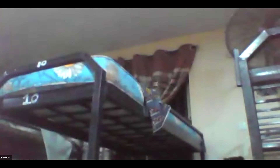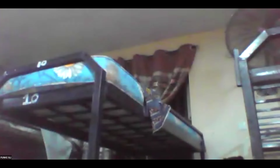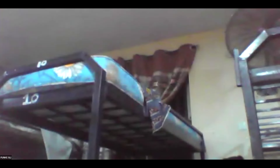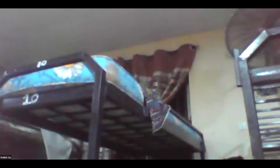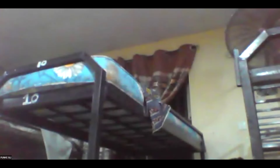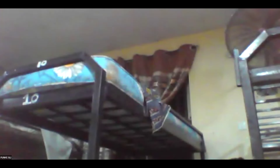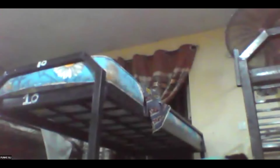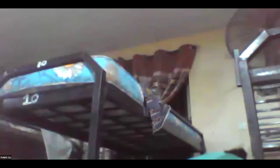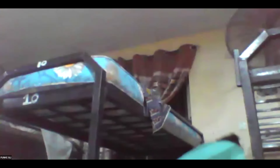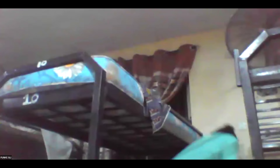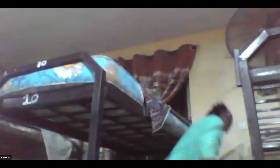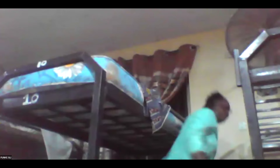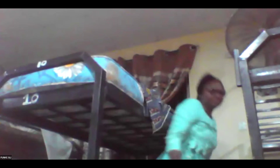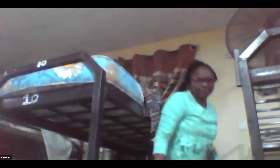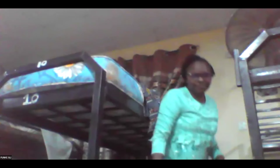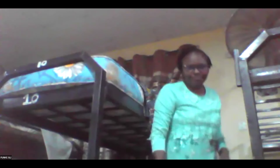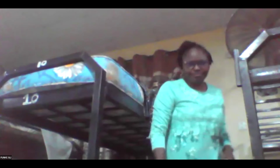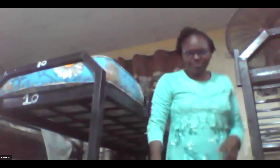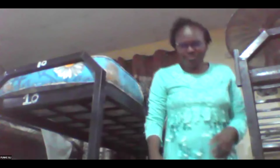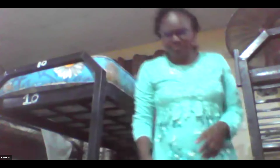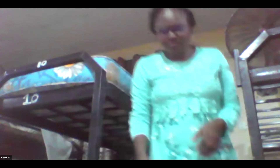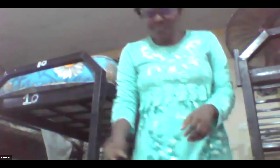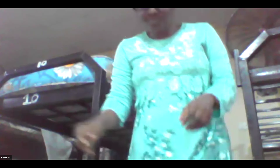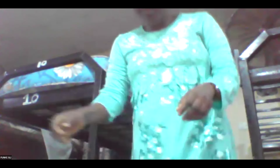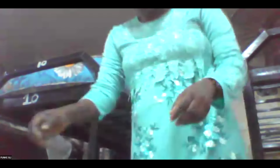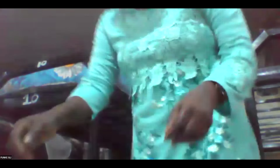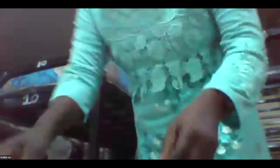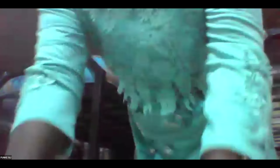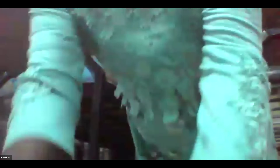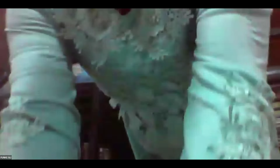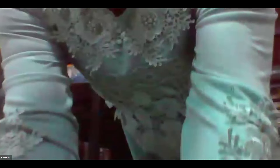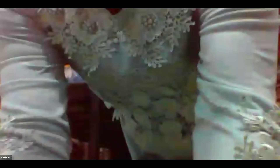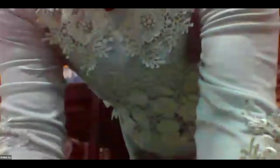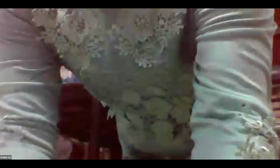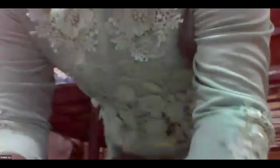Juliet chinyere orji: Okay. sola bakre: So. sola bakre: I don't know.